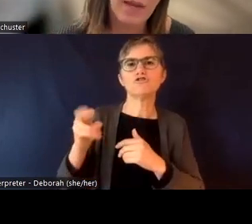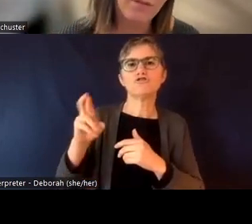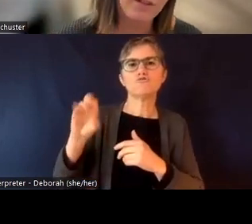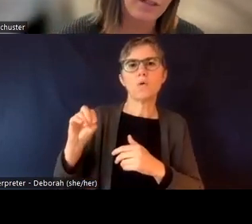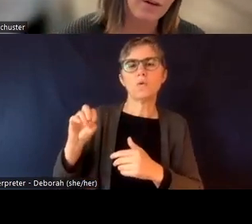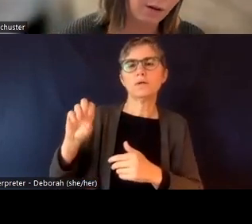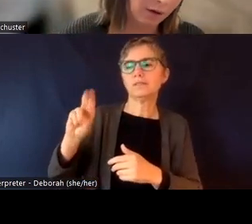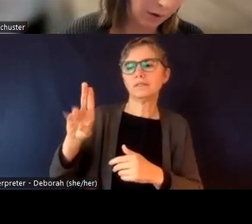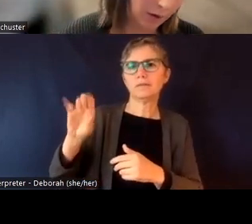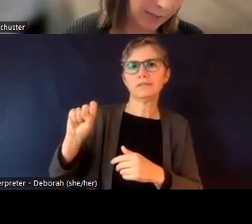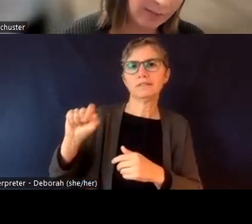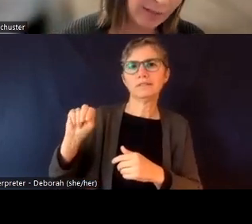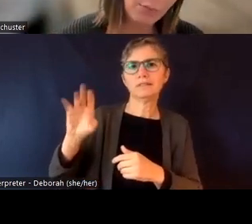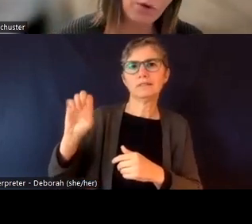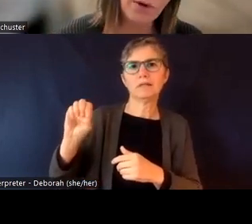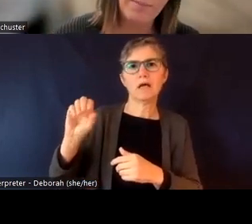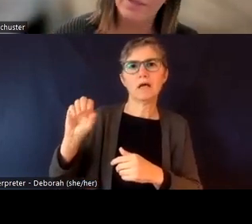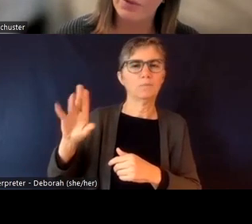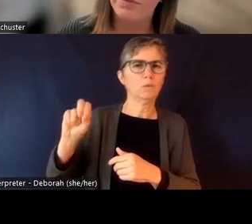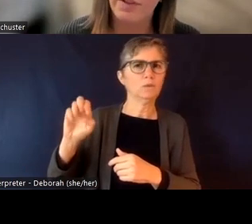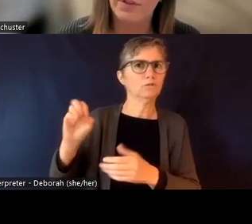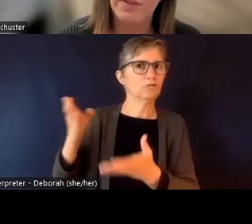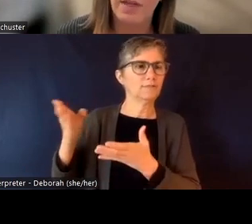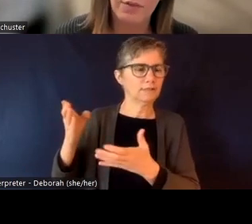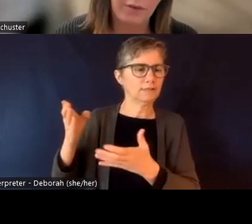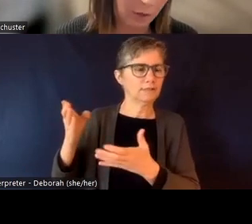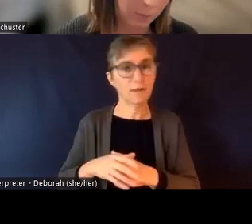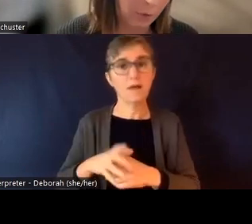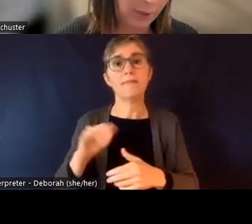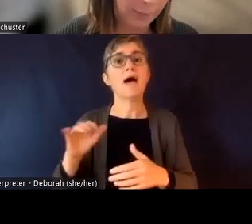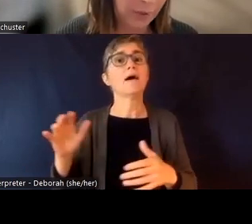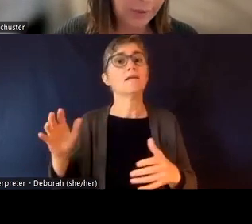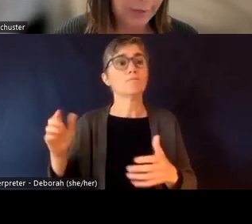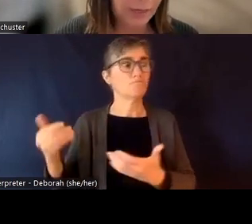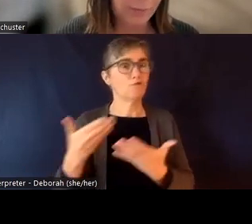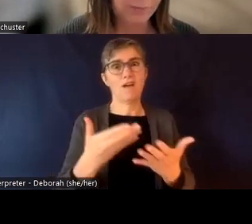They have funded our iDecide program and are joint funders of our program